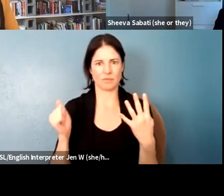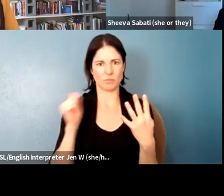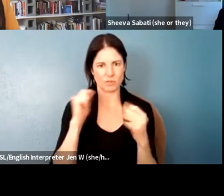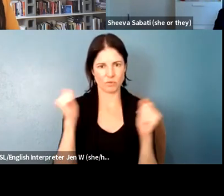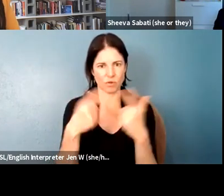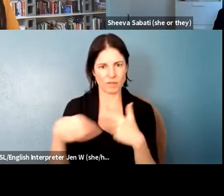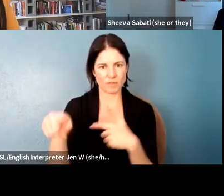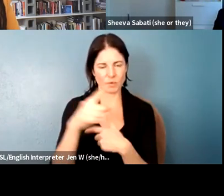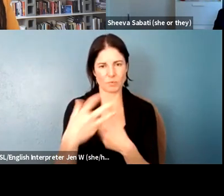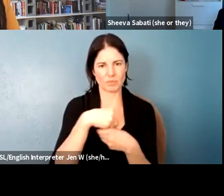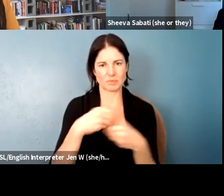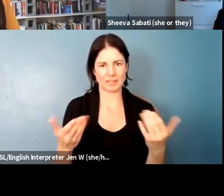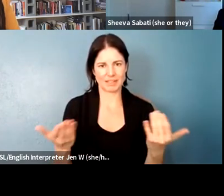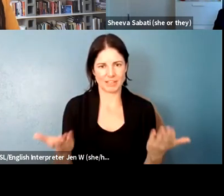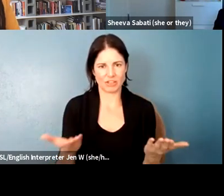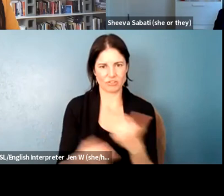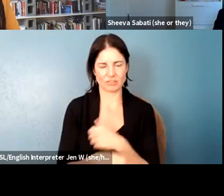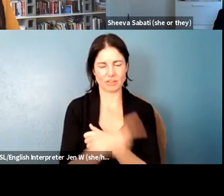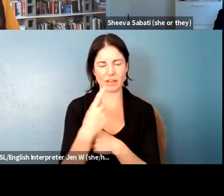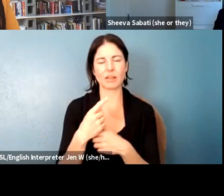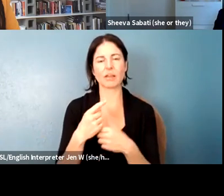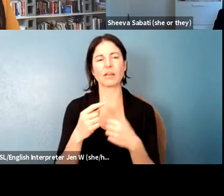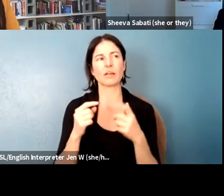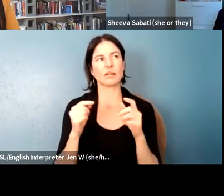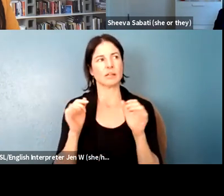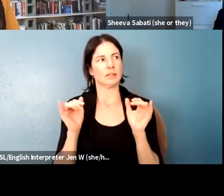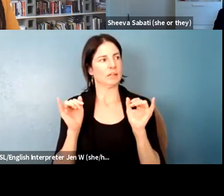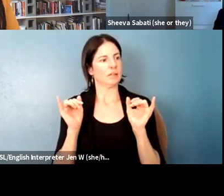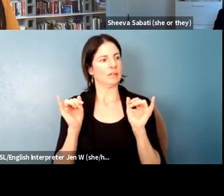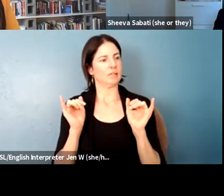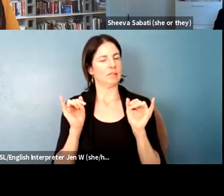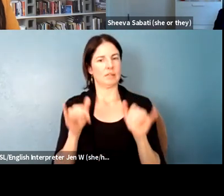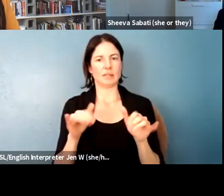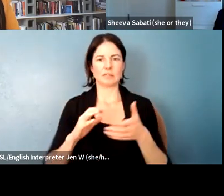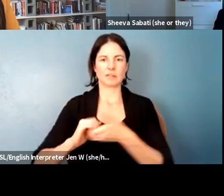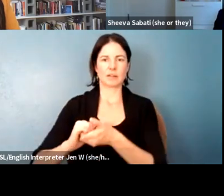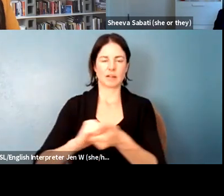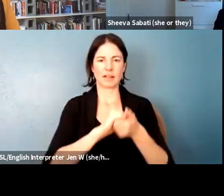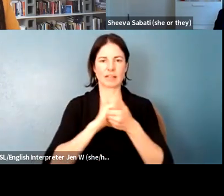participated, you know, this is that collective armor, at least